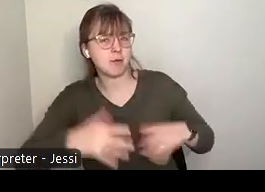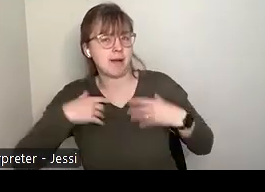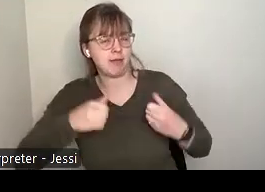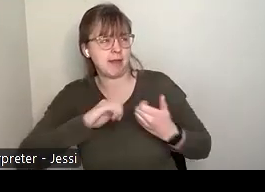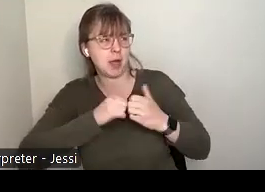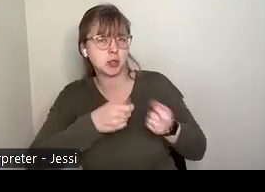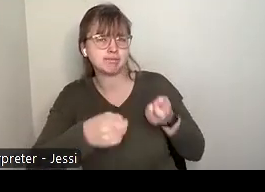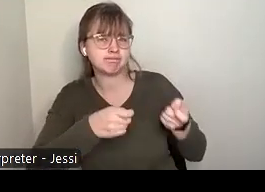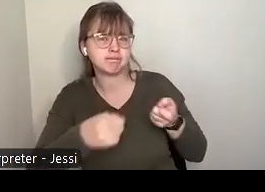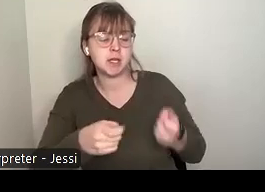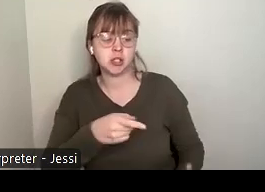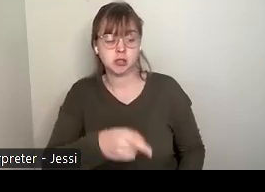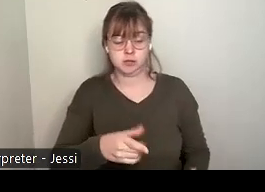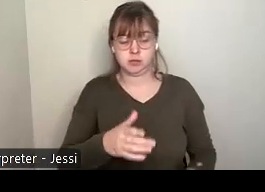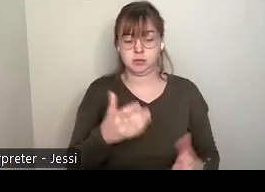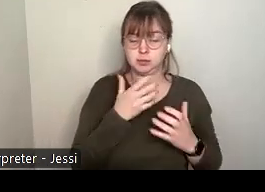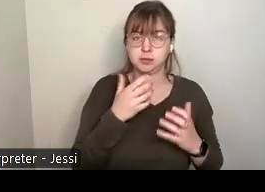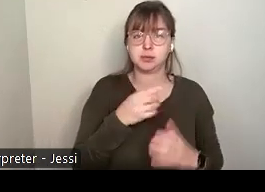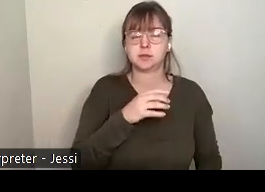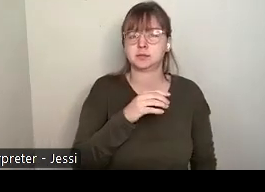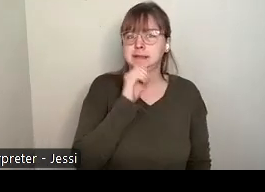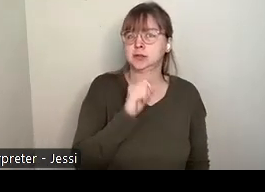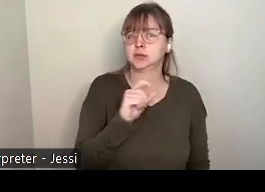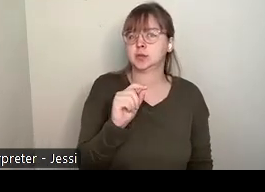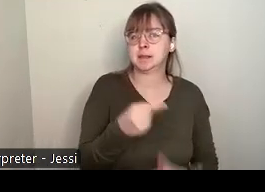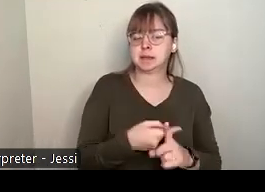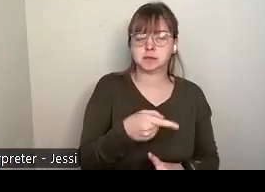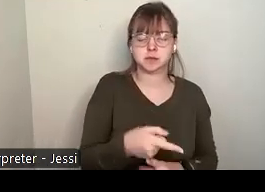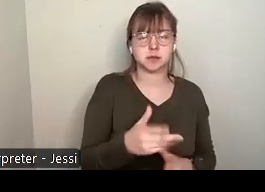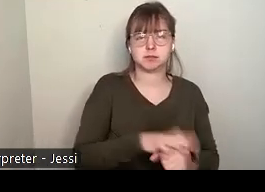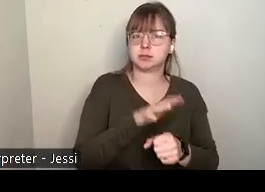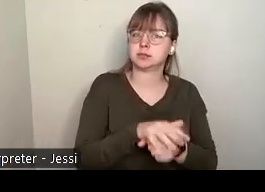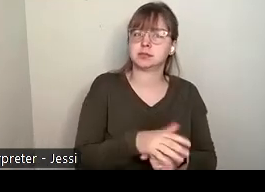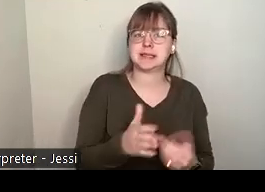her manage those tantrums and and helping her respond to those and ways that feel more